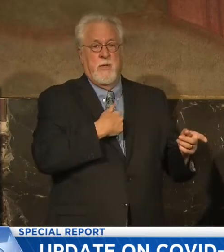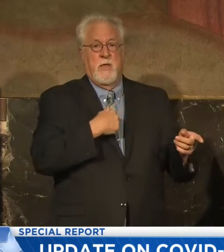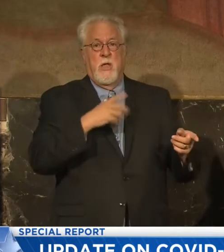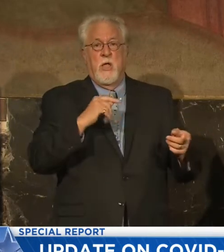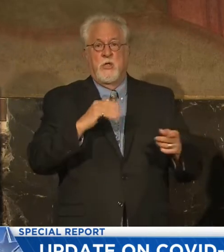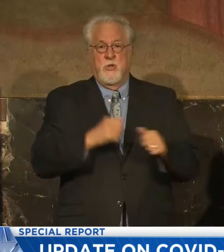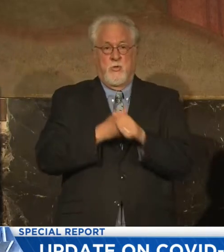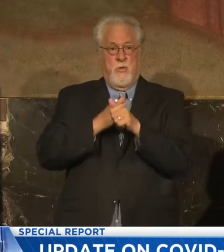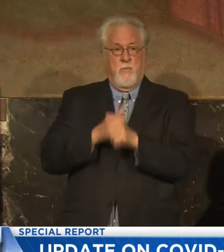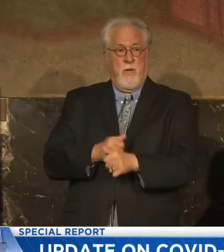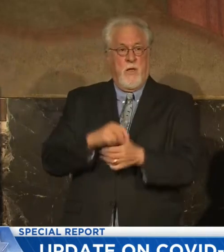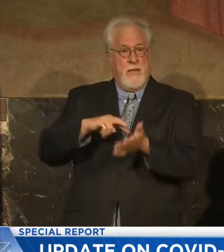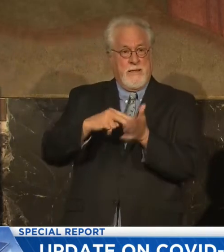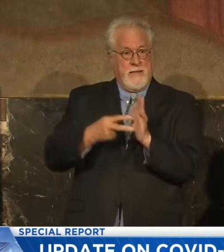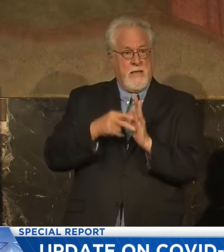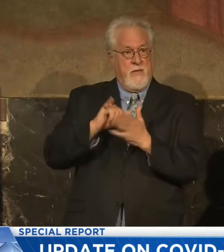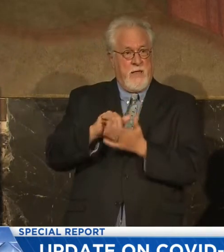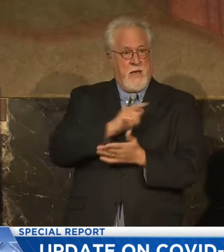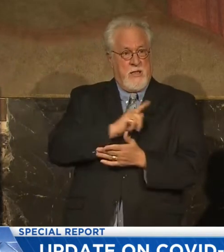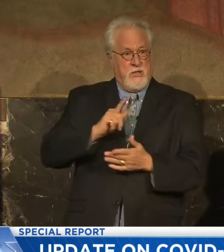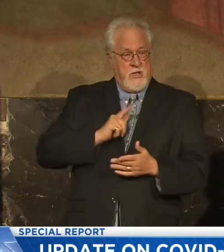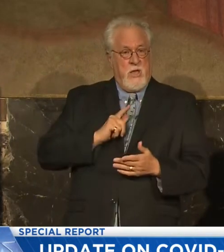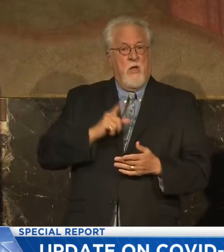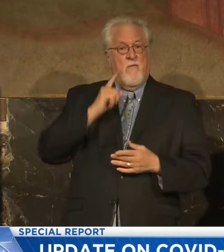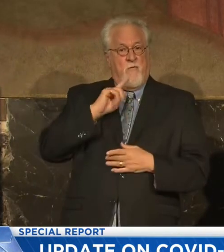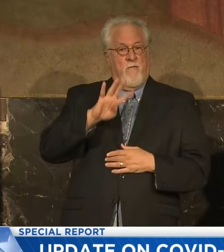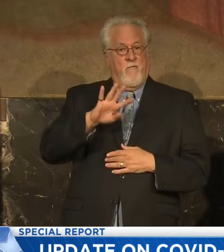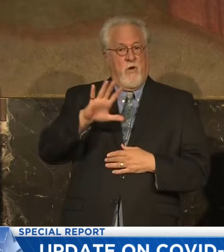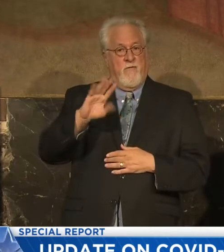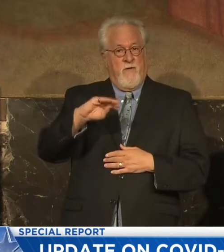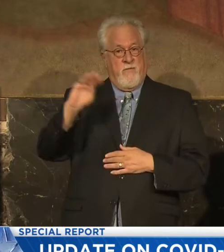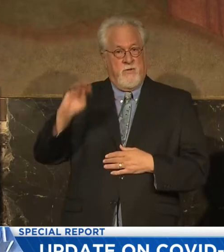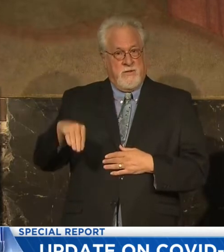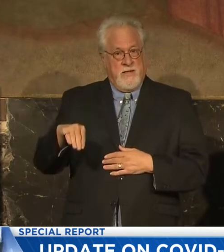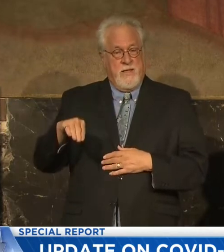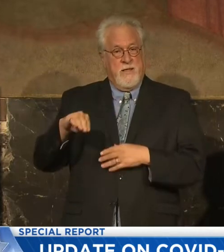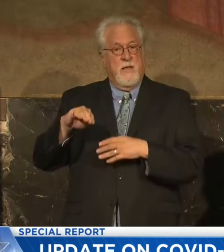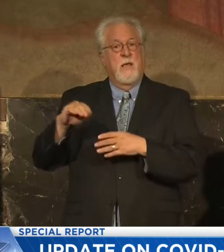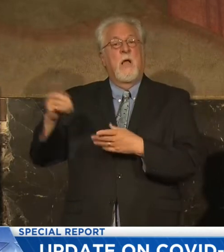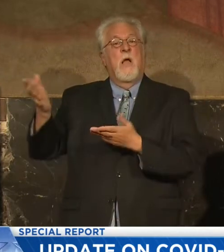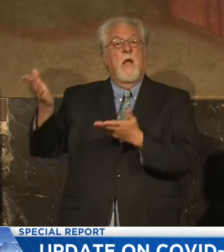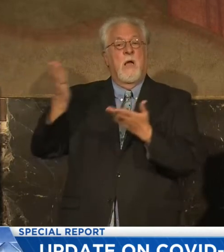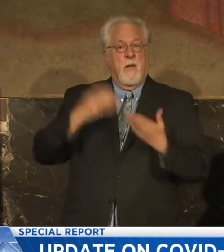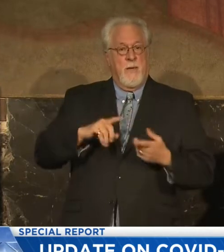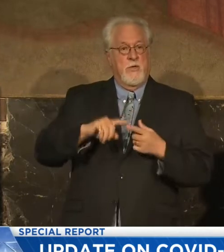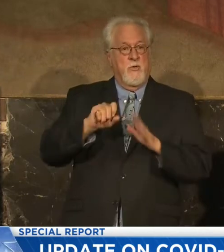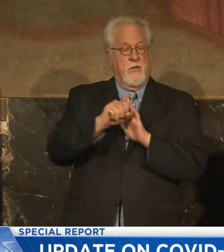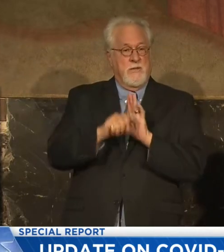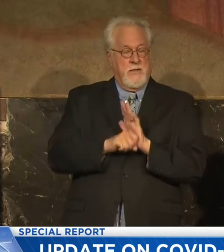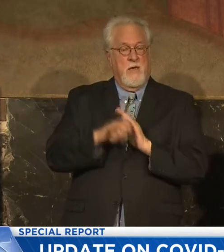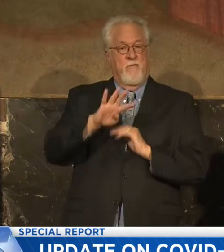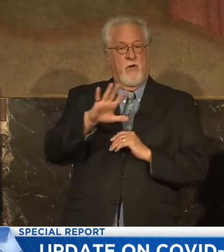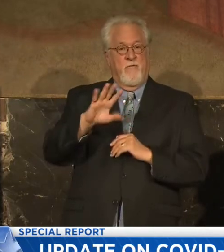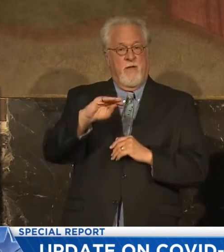FUNDING COULD BE PART OF THE CARES ACT BEING DOWN. YOU MAY RECALL THE CONGRESSIONAL DELEGATION SENT ME A LETTER ENCOURAGING ME TO ABIDE BY THE